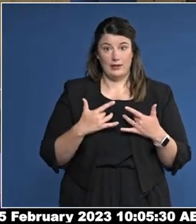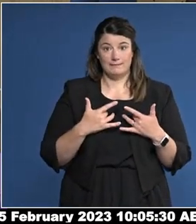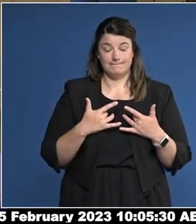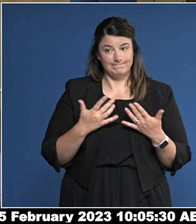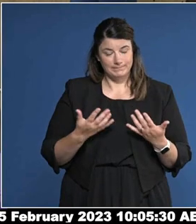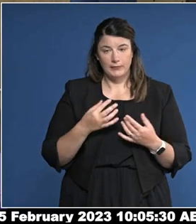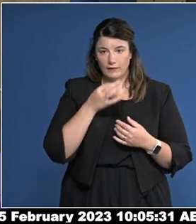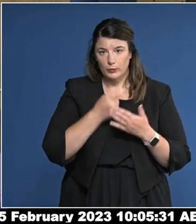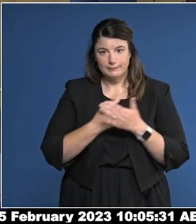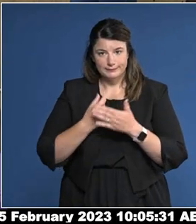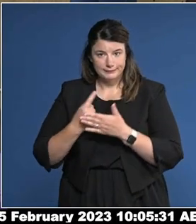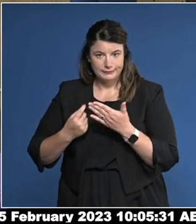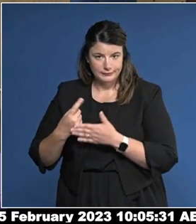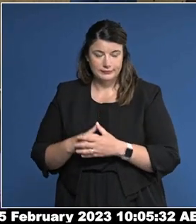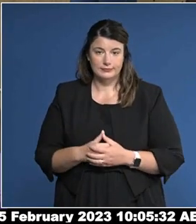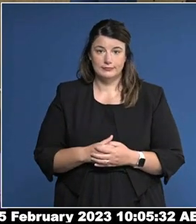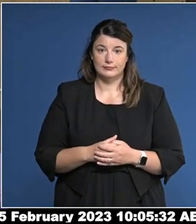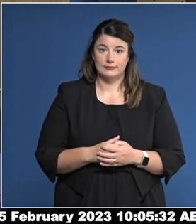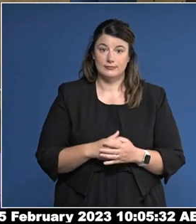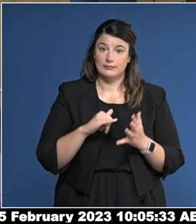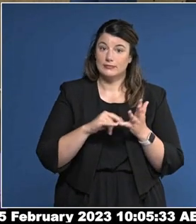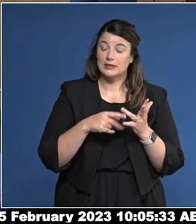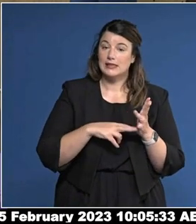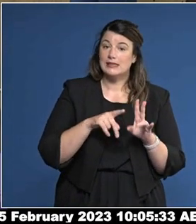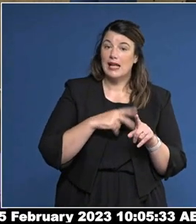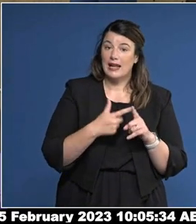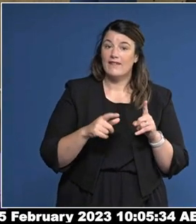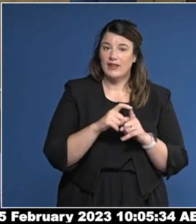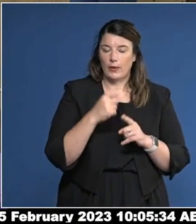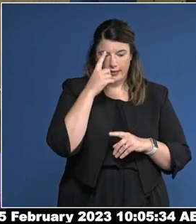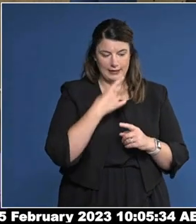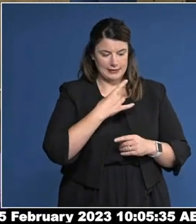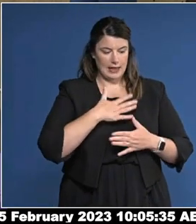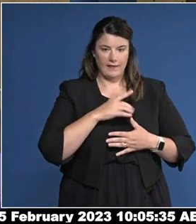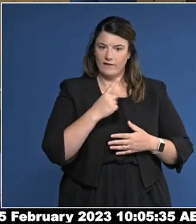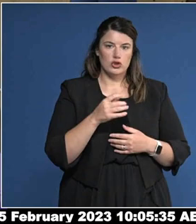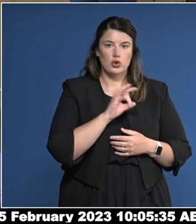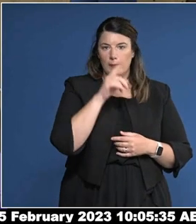Sunnyfield preferred its own interests to those of residents, including its desire to